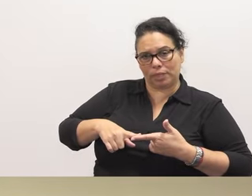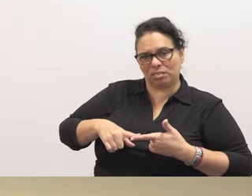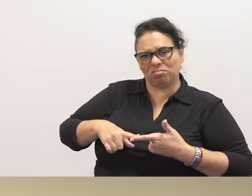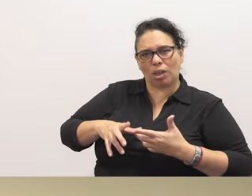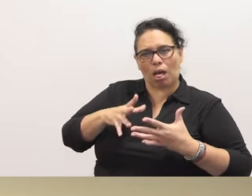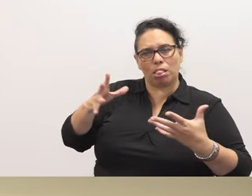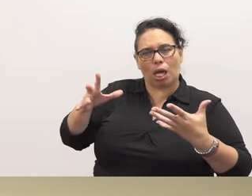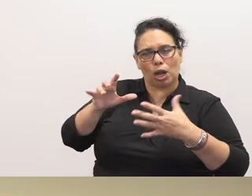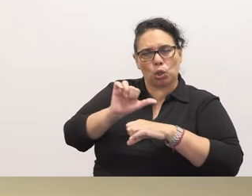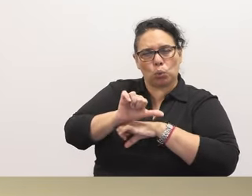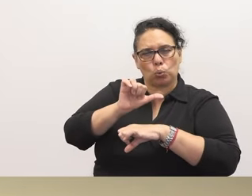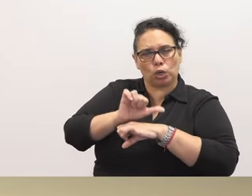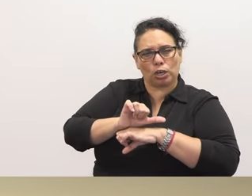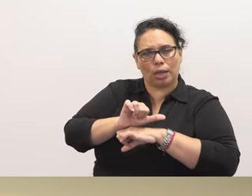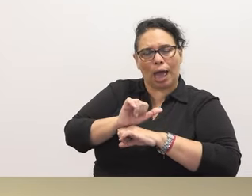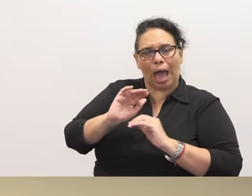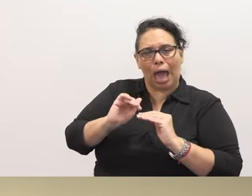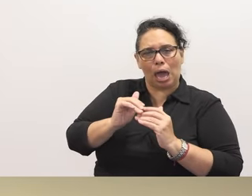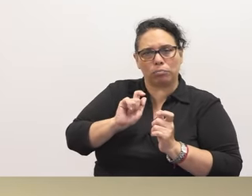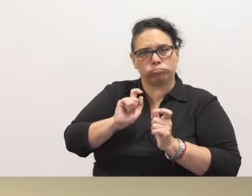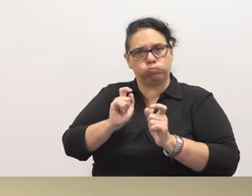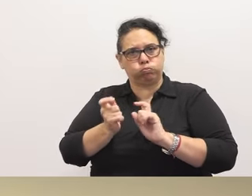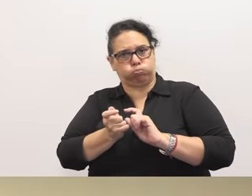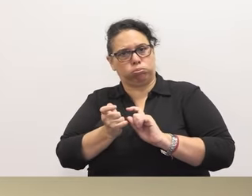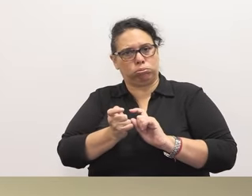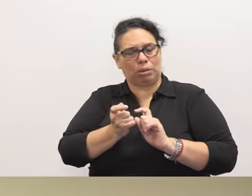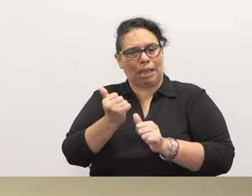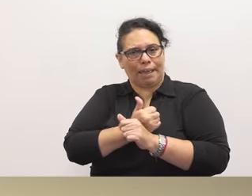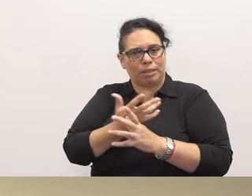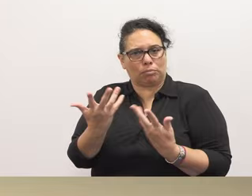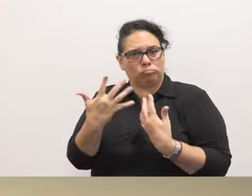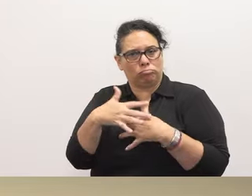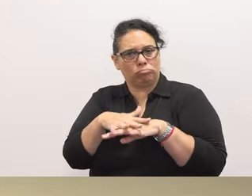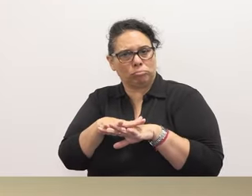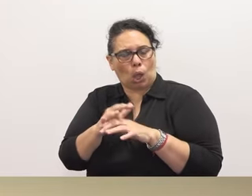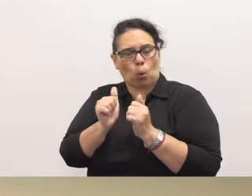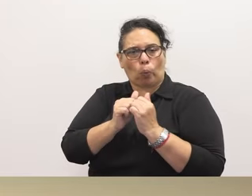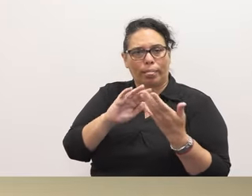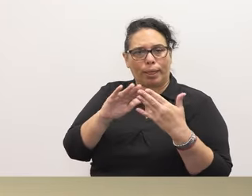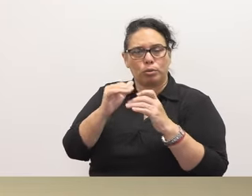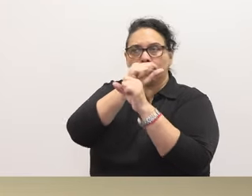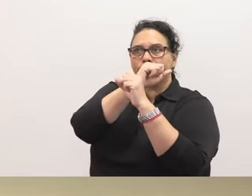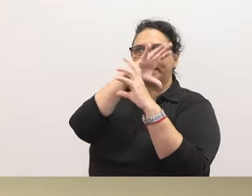how do we pivot everything we're doing to be in alignment with the community's vision and values